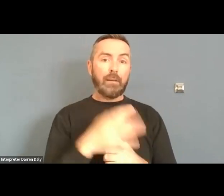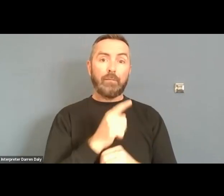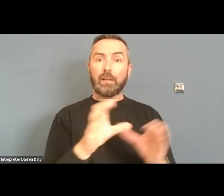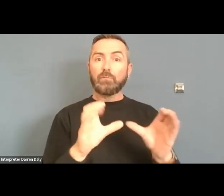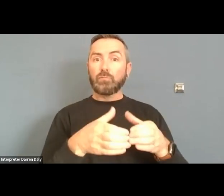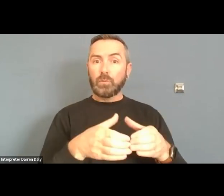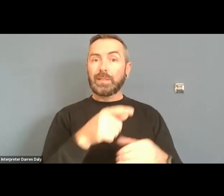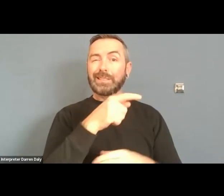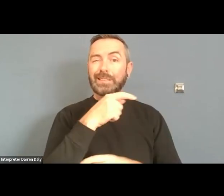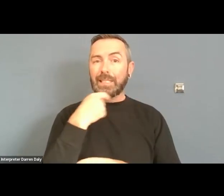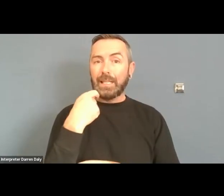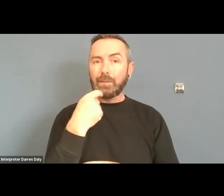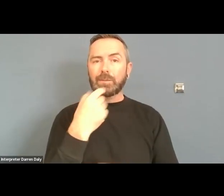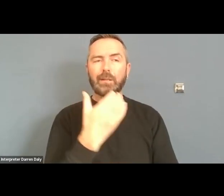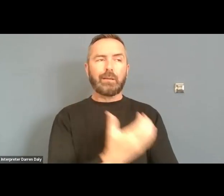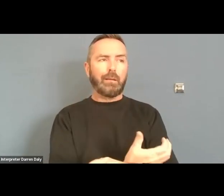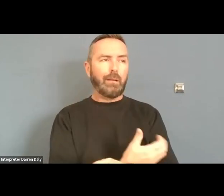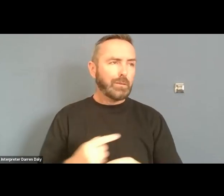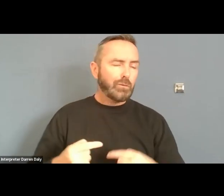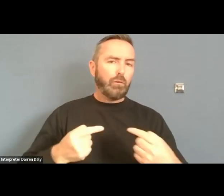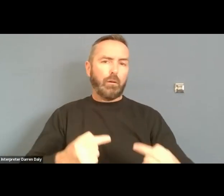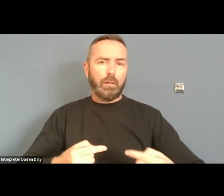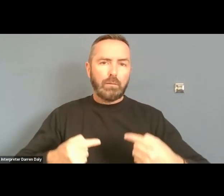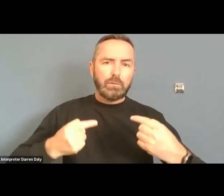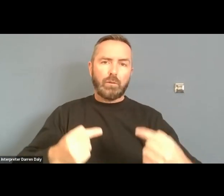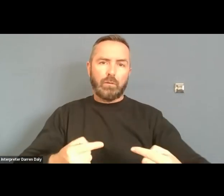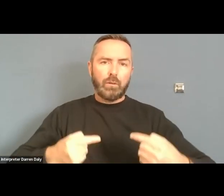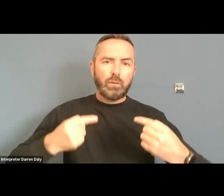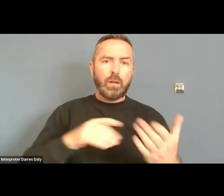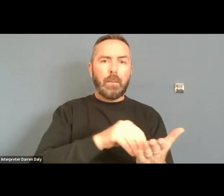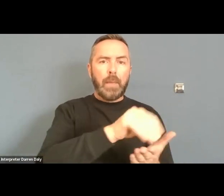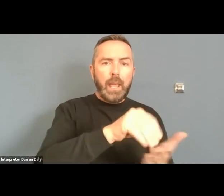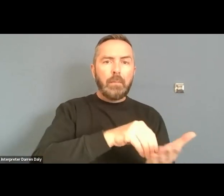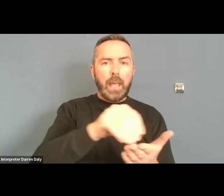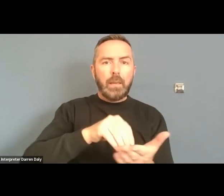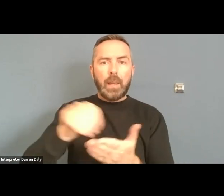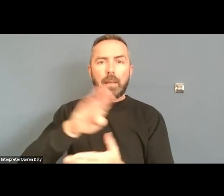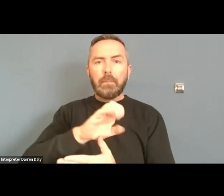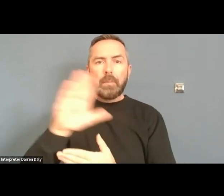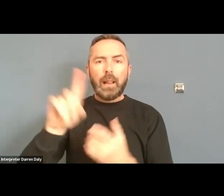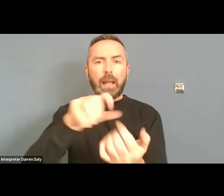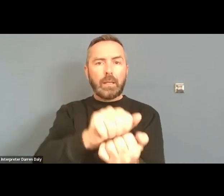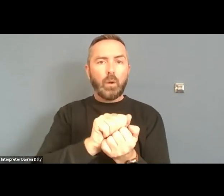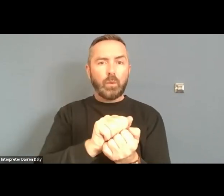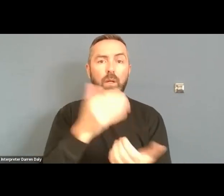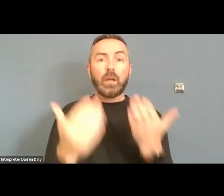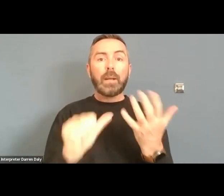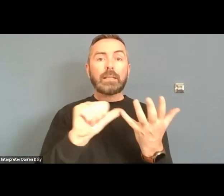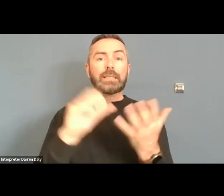said that it was a constant struggle to pay household bills and meet loan repayments compared to just 6% of people with no disability.